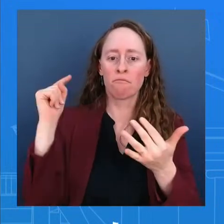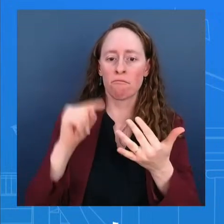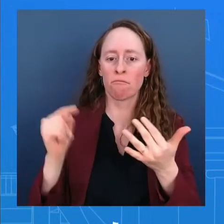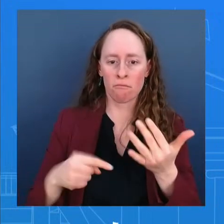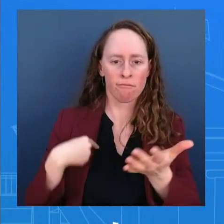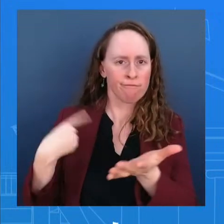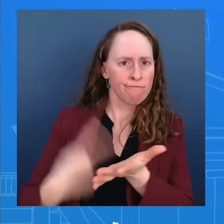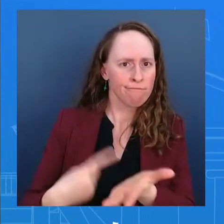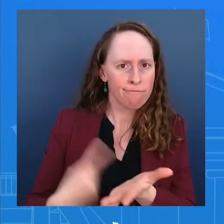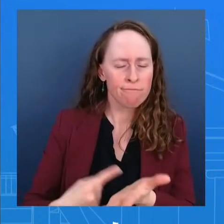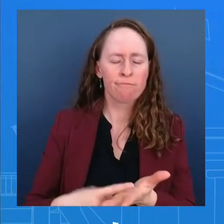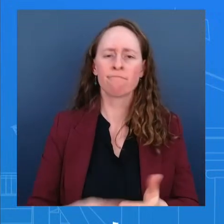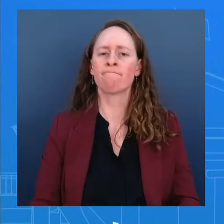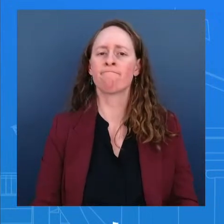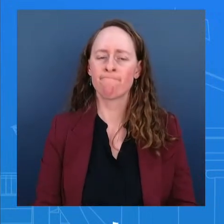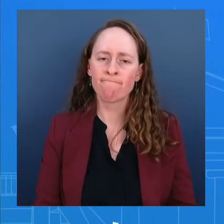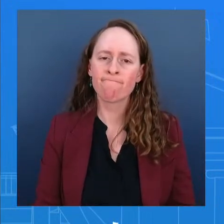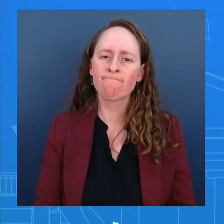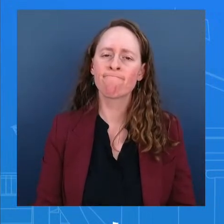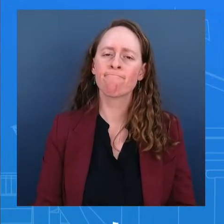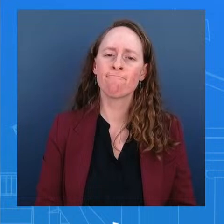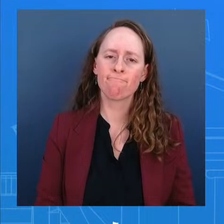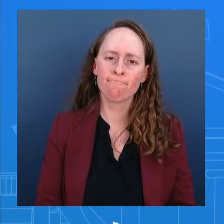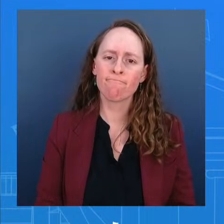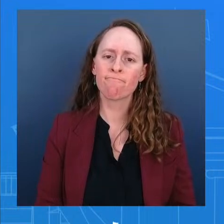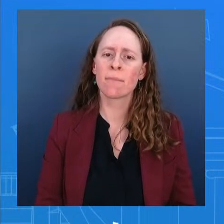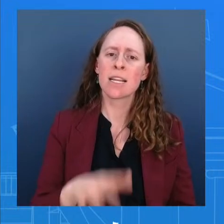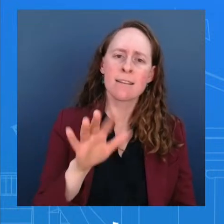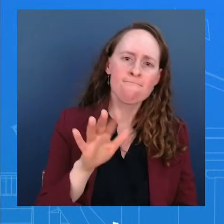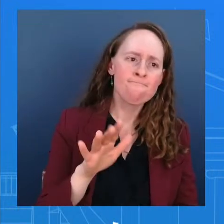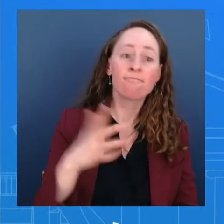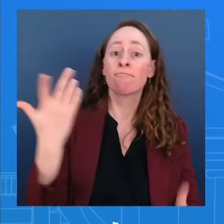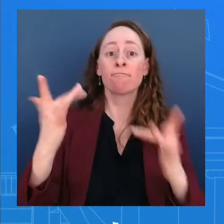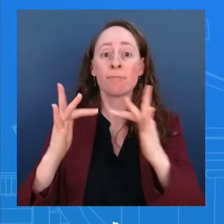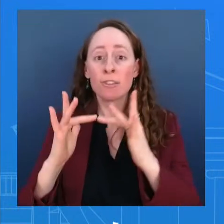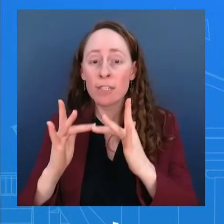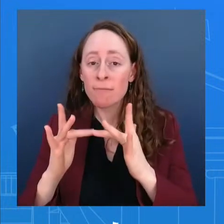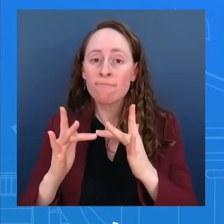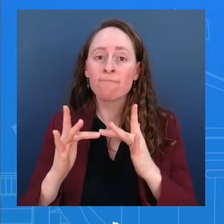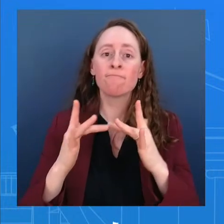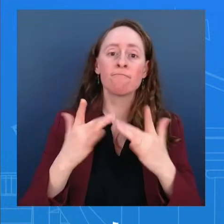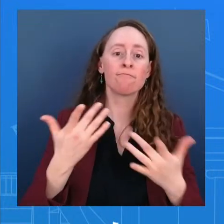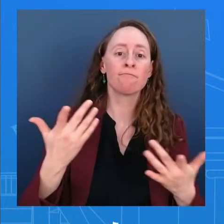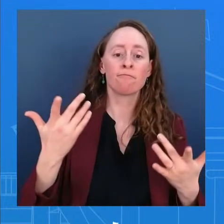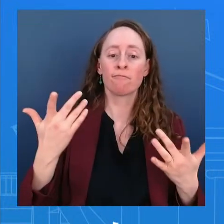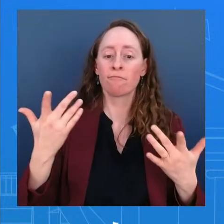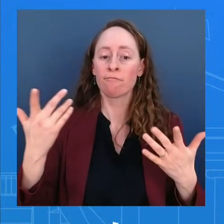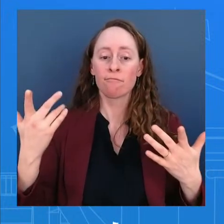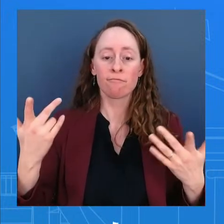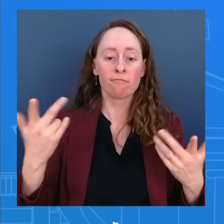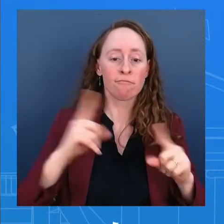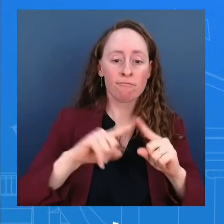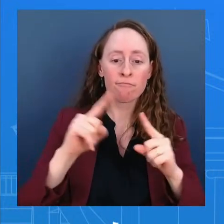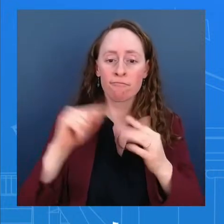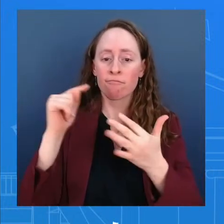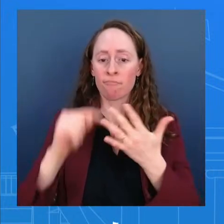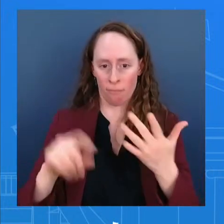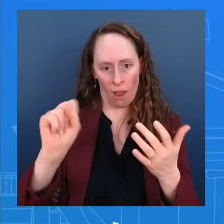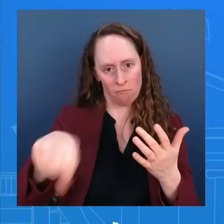and that have gotten bipartisan support from the Congress. He’s asked a lot of questions about how to carry that forward.